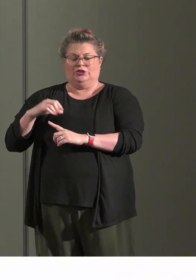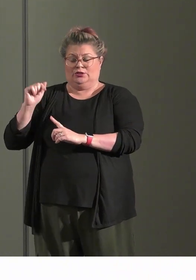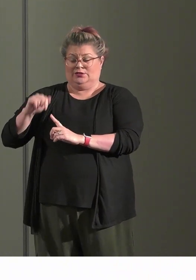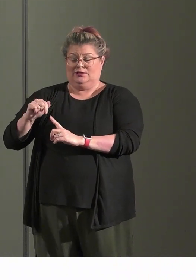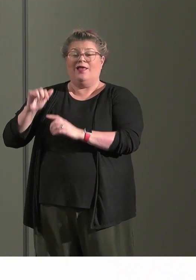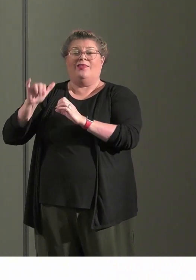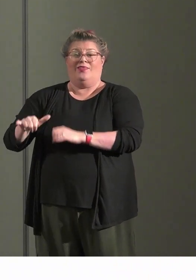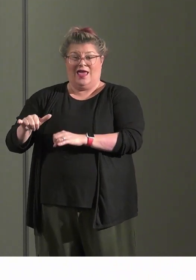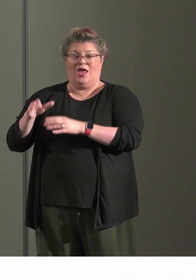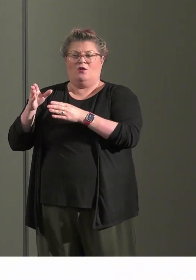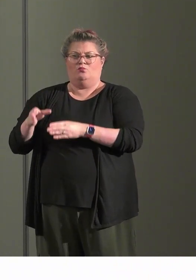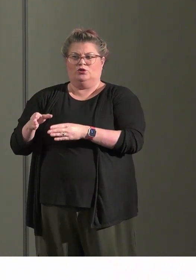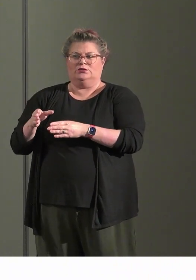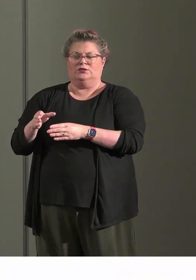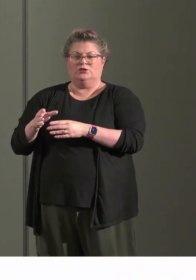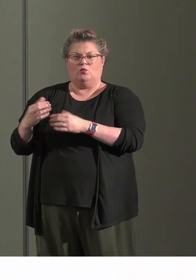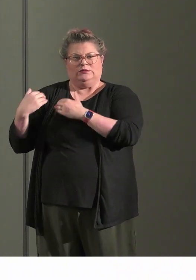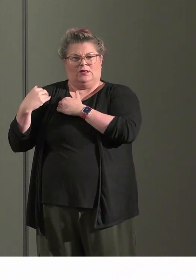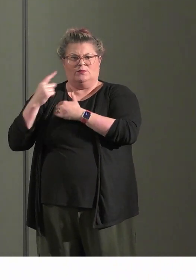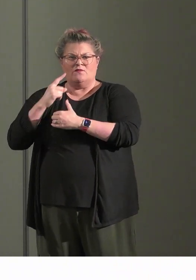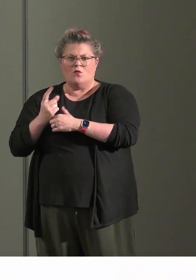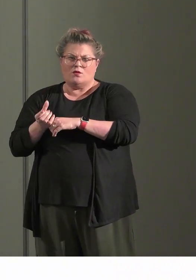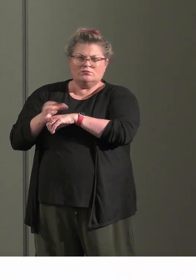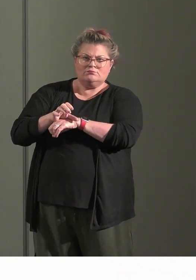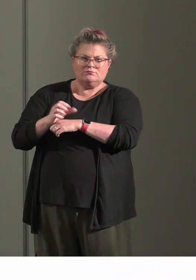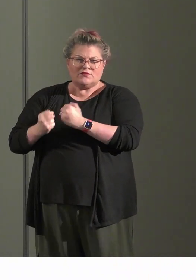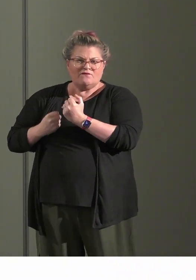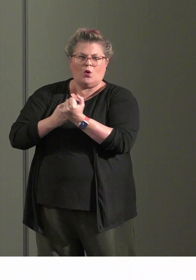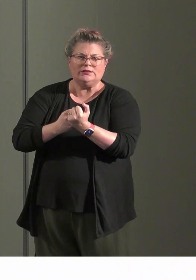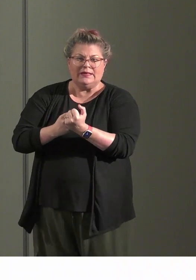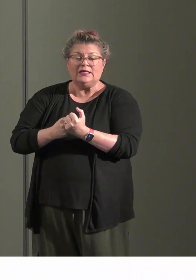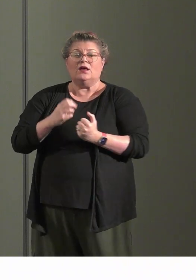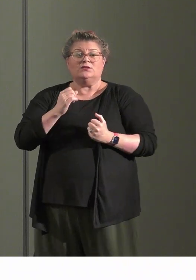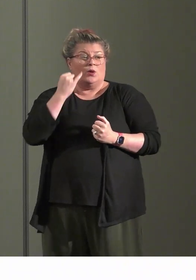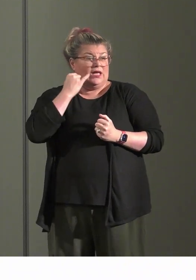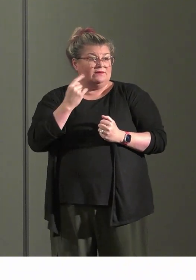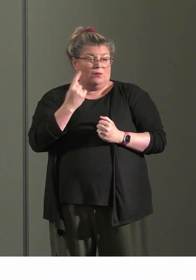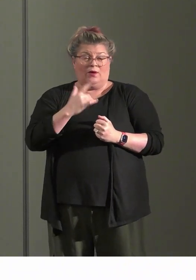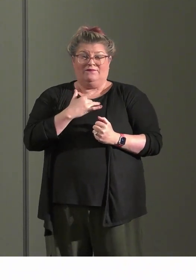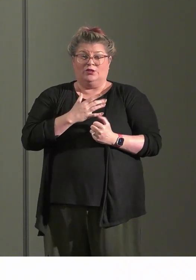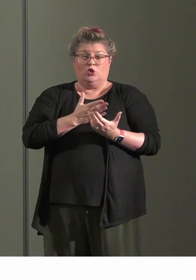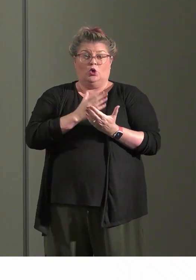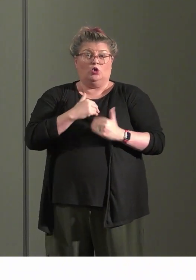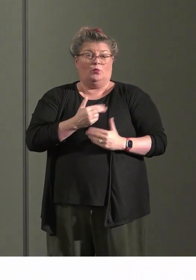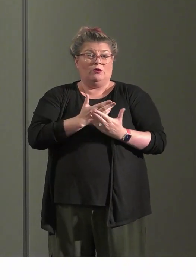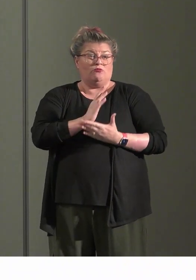is responsibility for the enforcement. They feel their rights were violated they have a mechanism